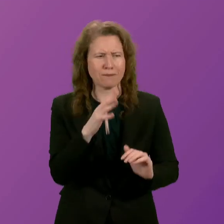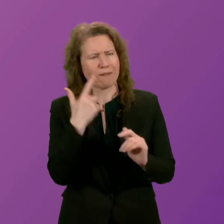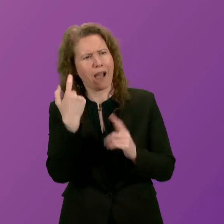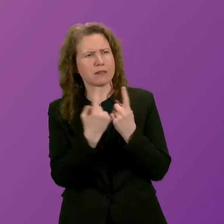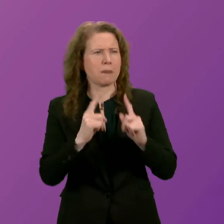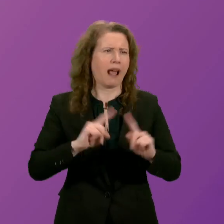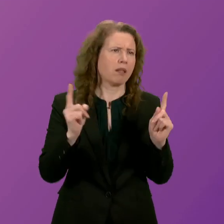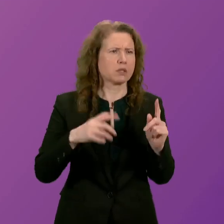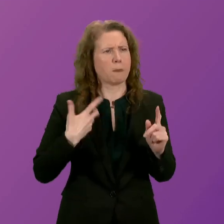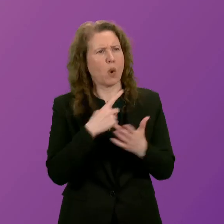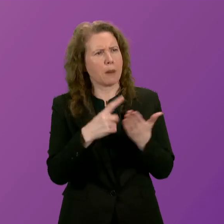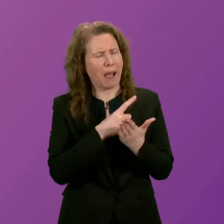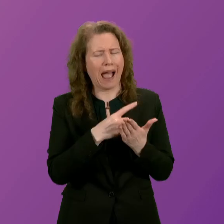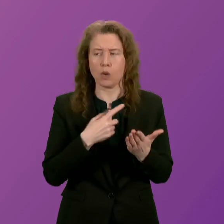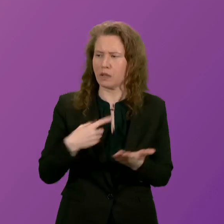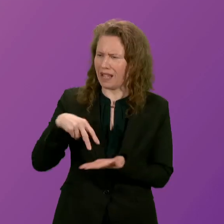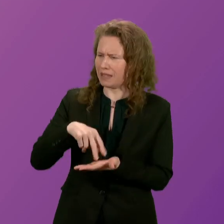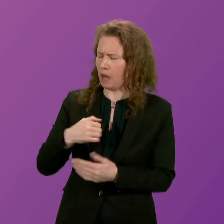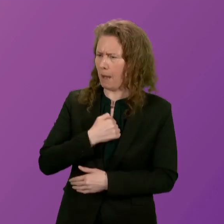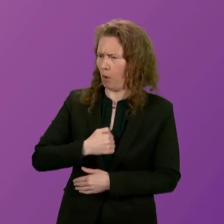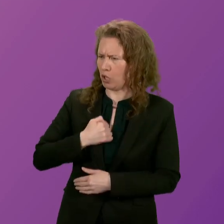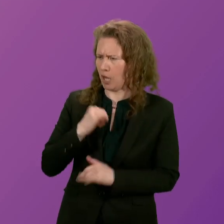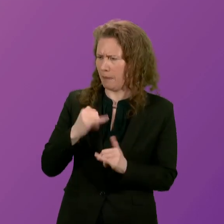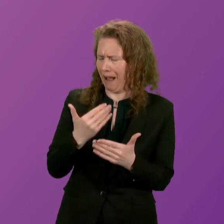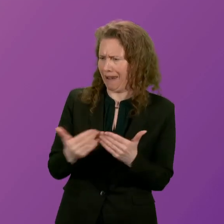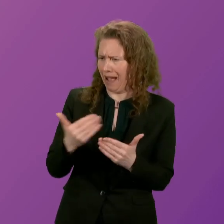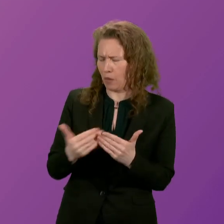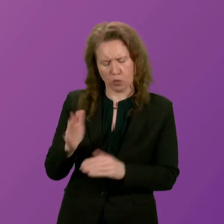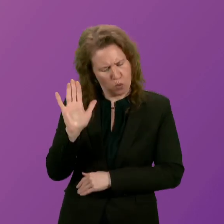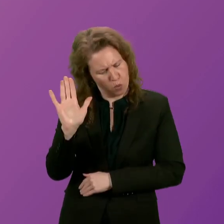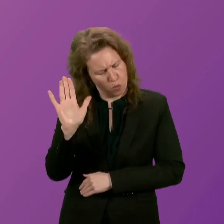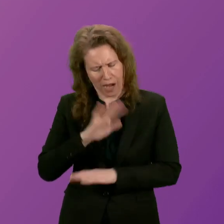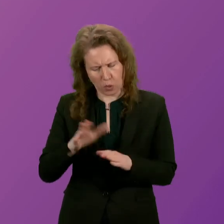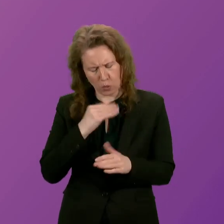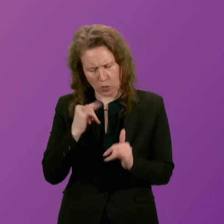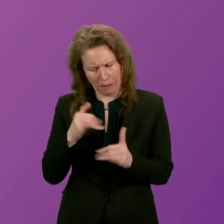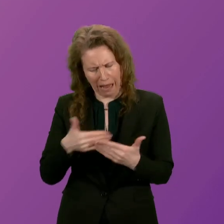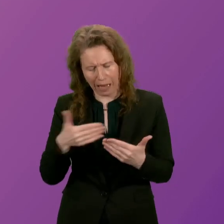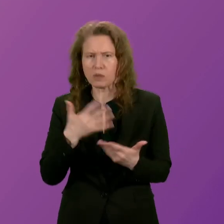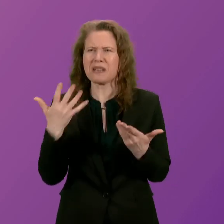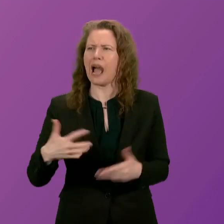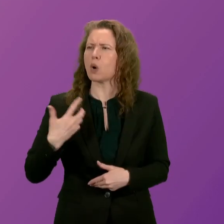other than homelessness. He has stood up and apologised for the bad language, because that is not how he operates, but he has just complained that we are whinging